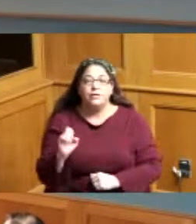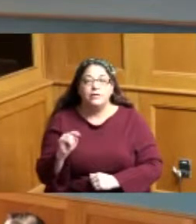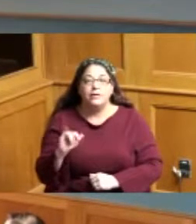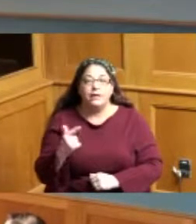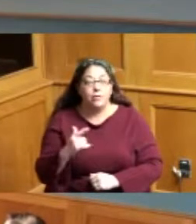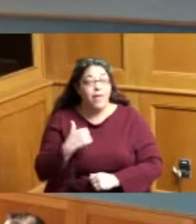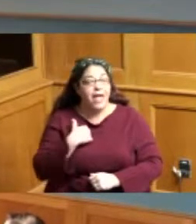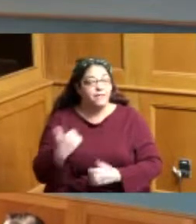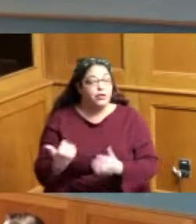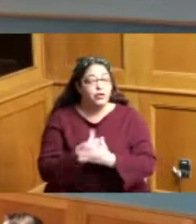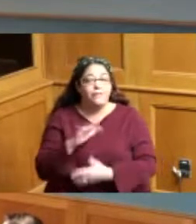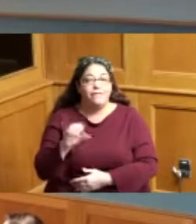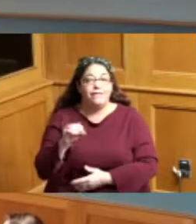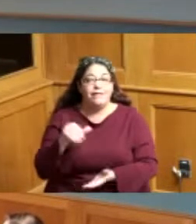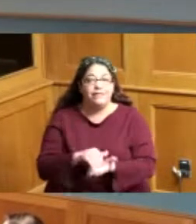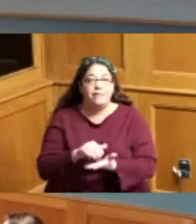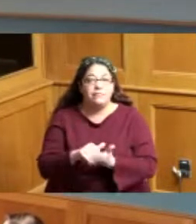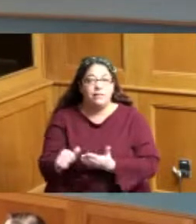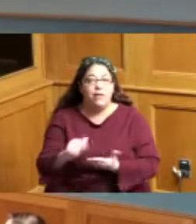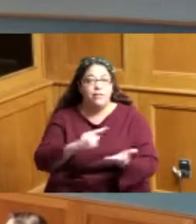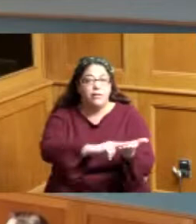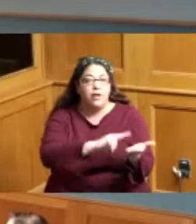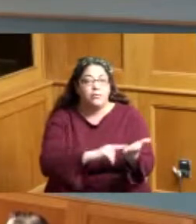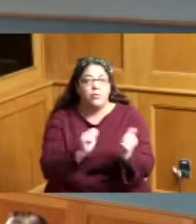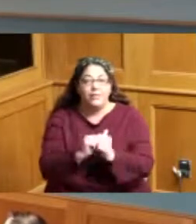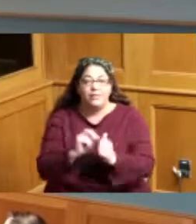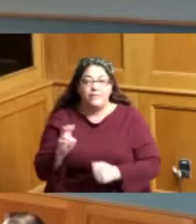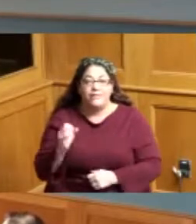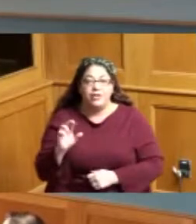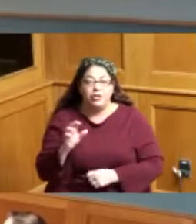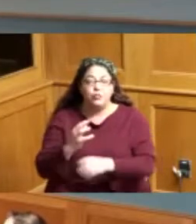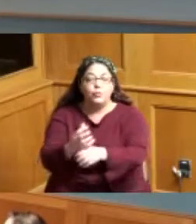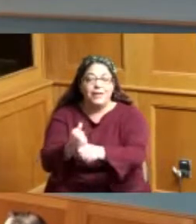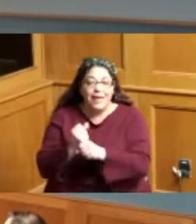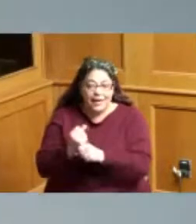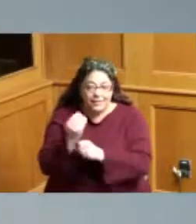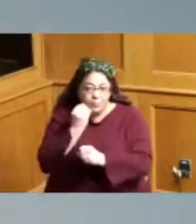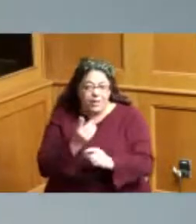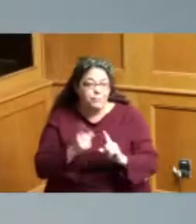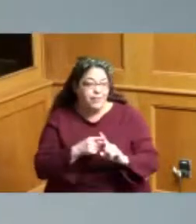50,000 contract for marketing with a vendor so we can get information on that out to to the